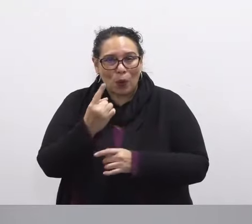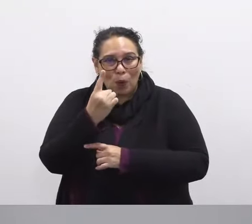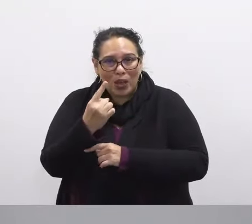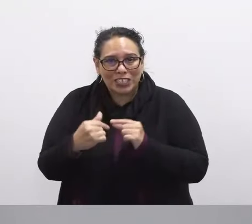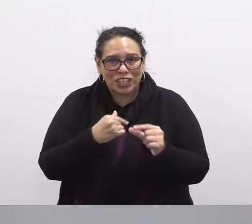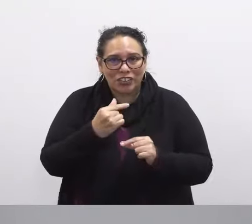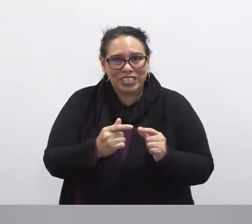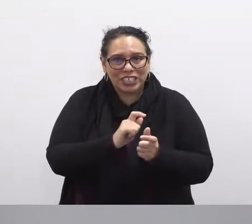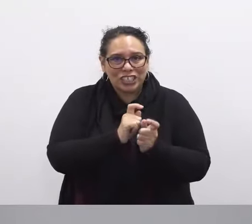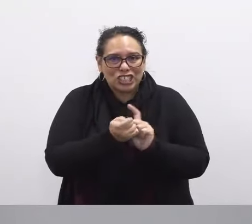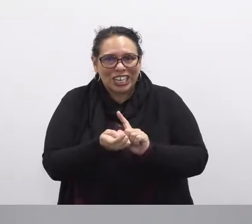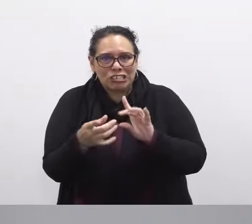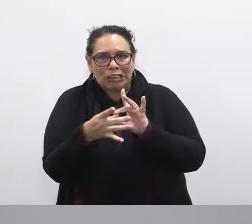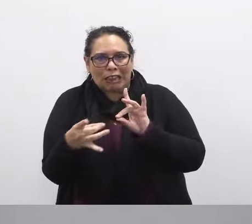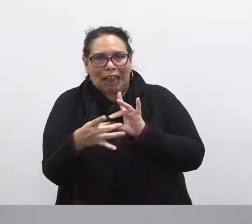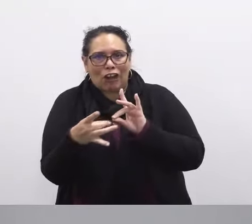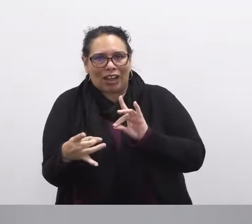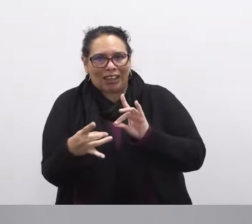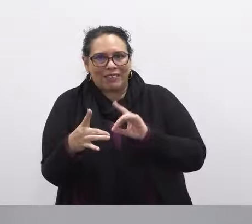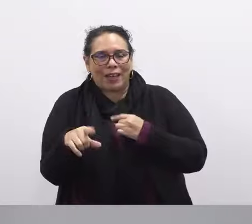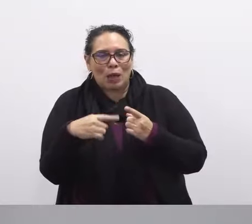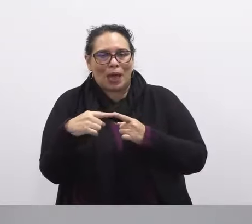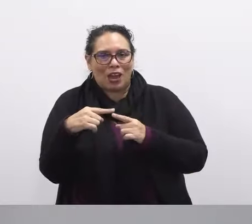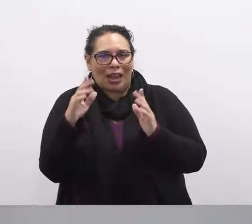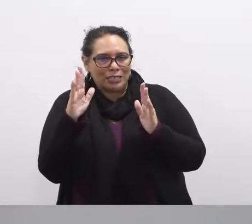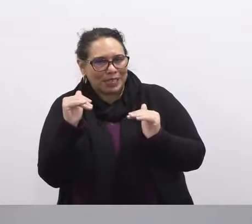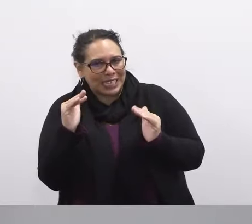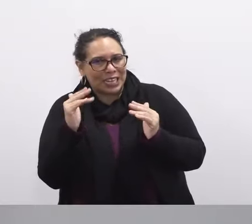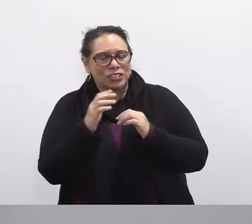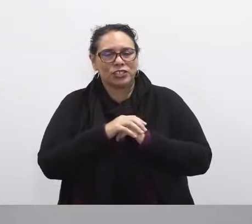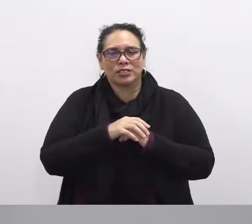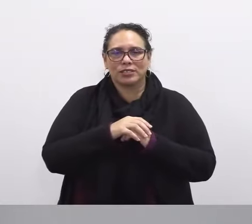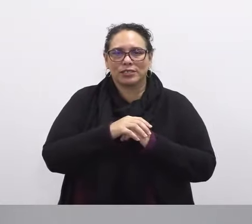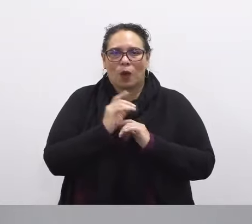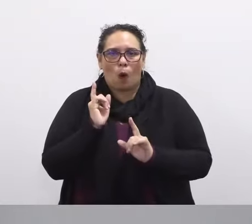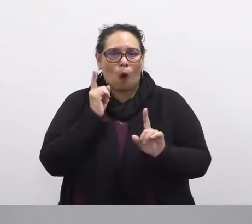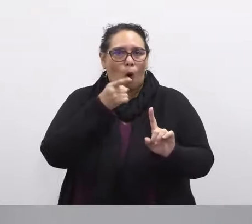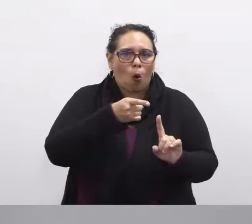right around expectations, around goals, around dreams,